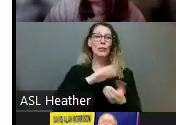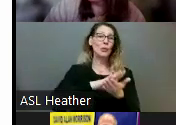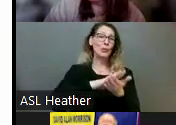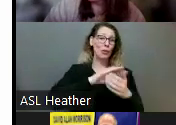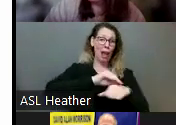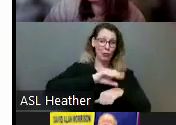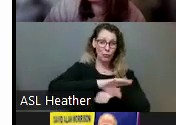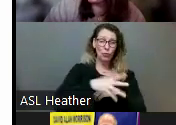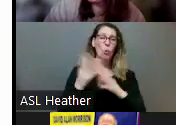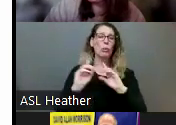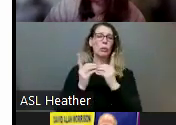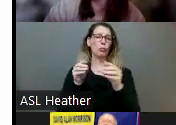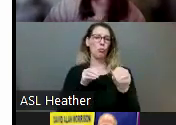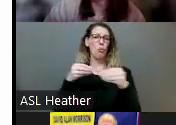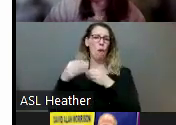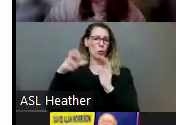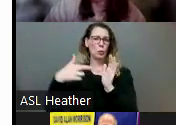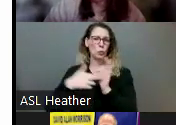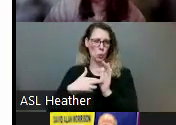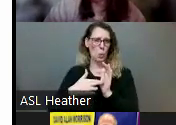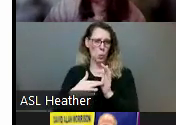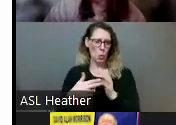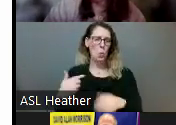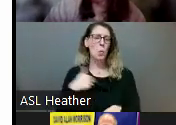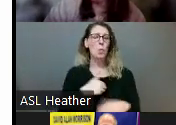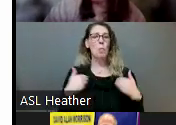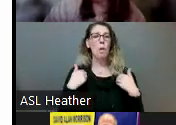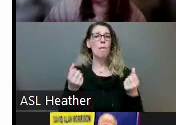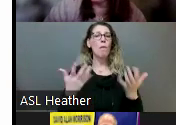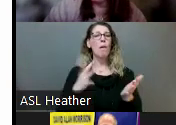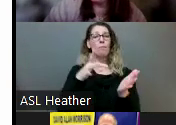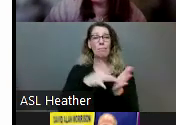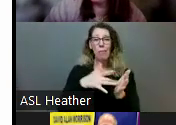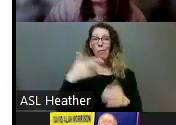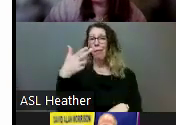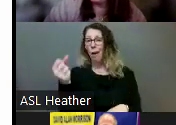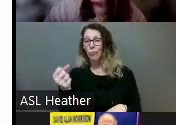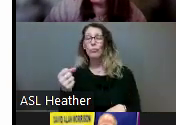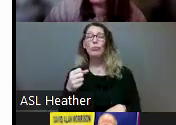or district office roles; we have a lot of Middle/High School and people who cover